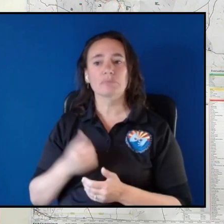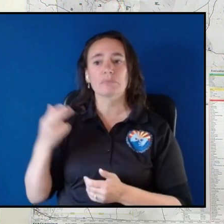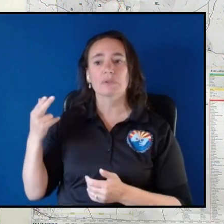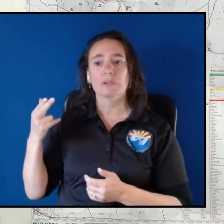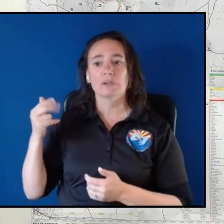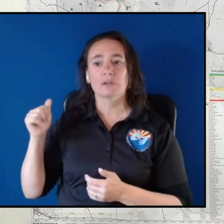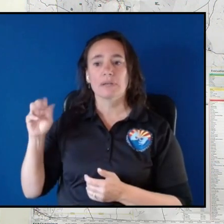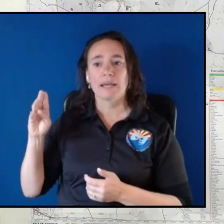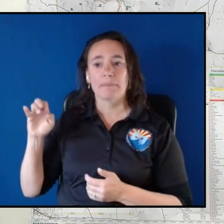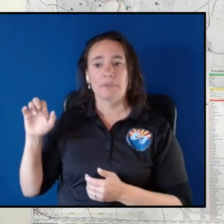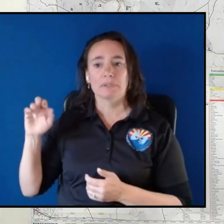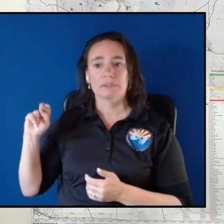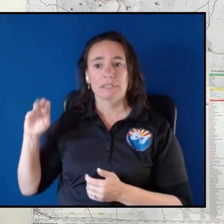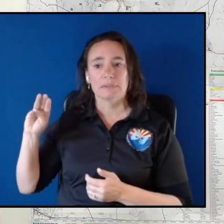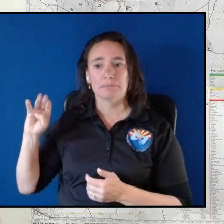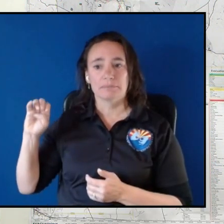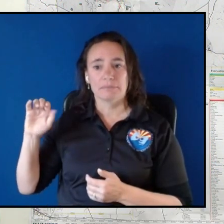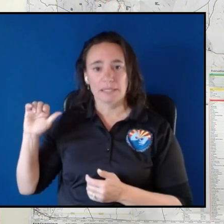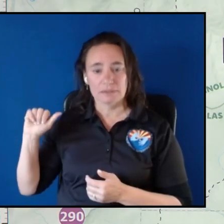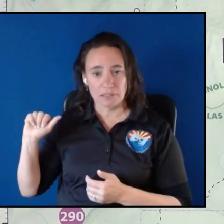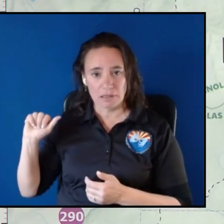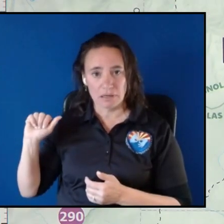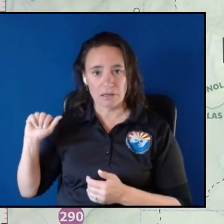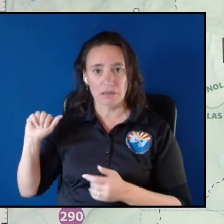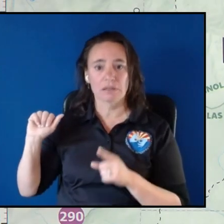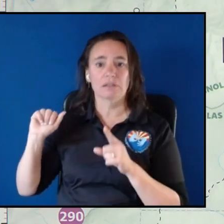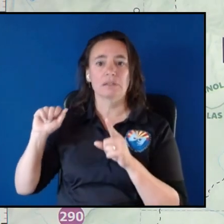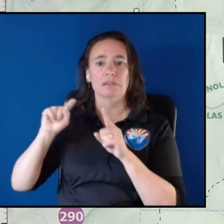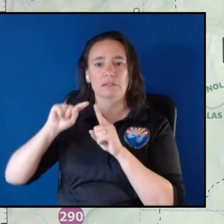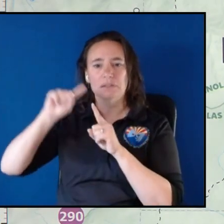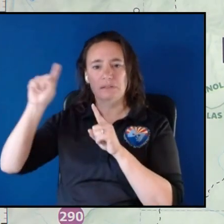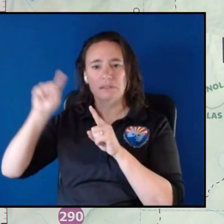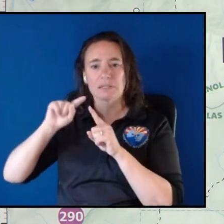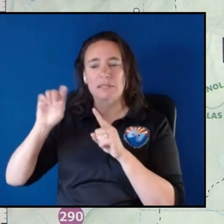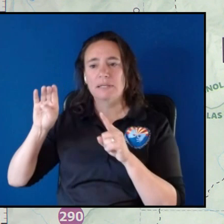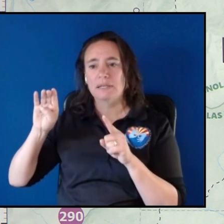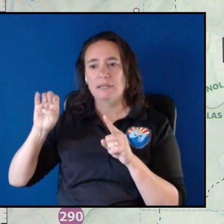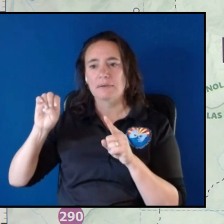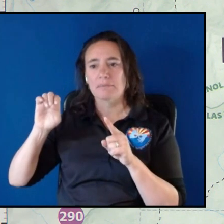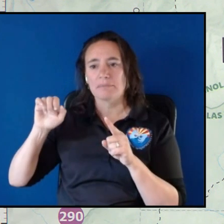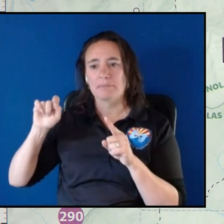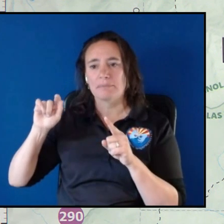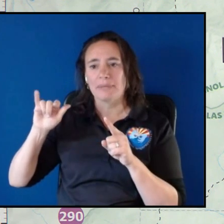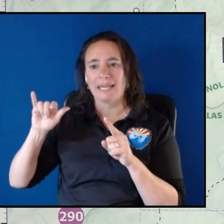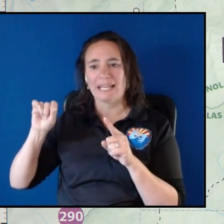coming up into what we call Beatty's Camp and from Beatty's Camp,